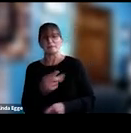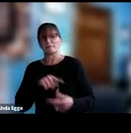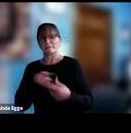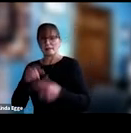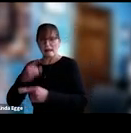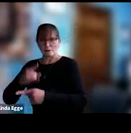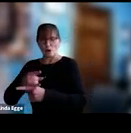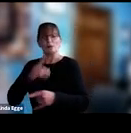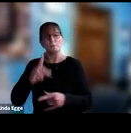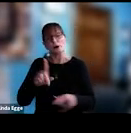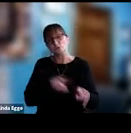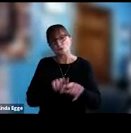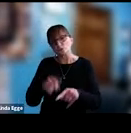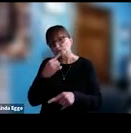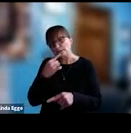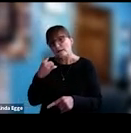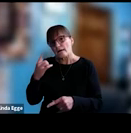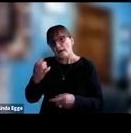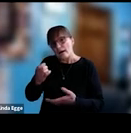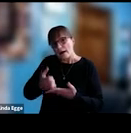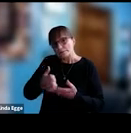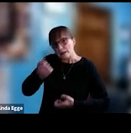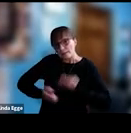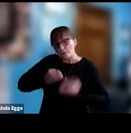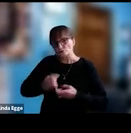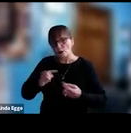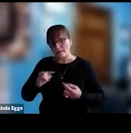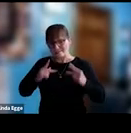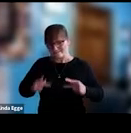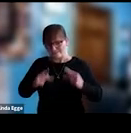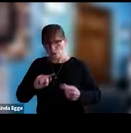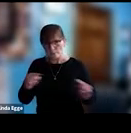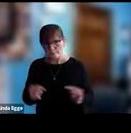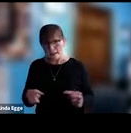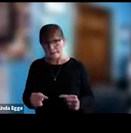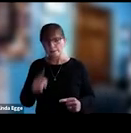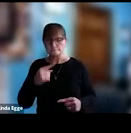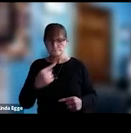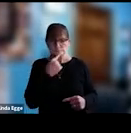But she also says it helps with her emotional and physical pain. So we have it there. Specifically what she says